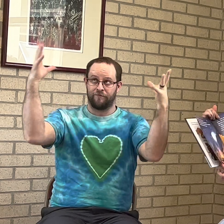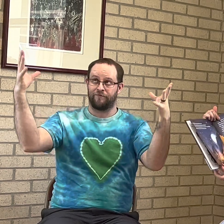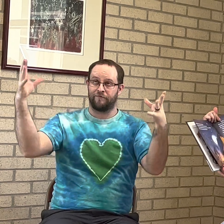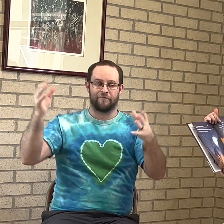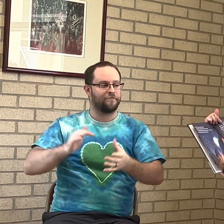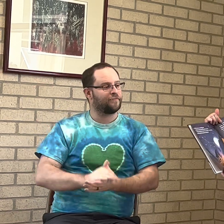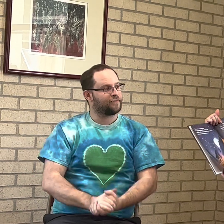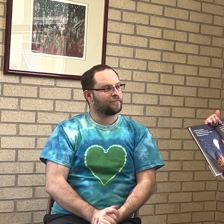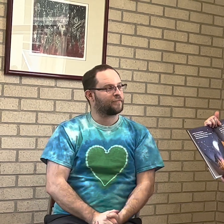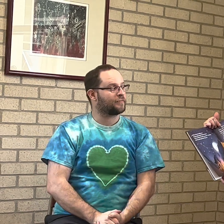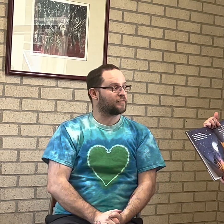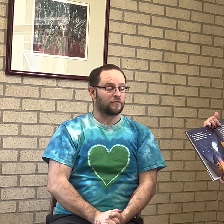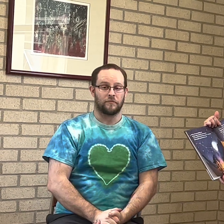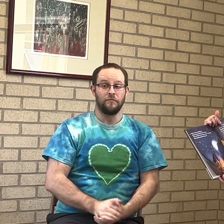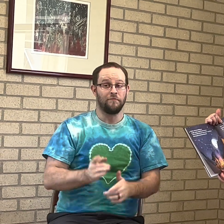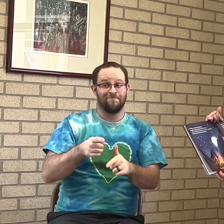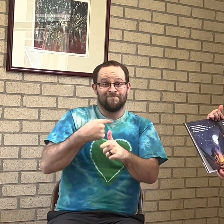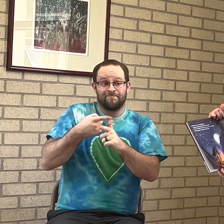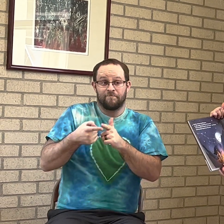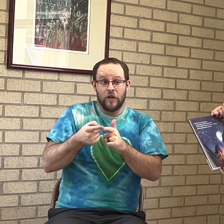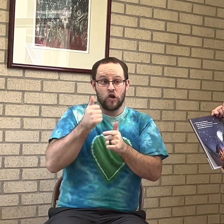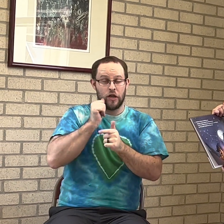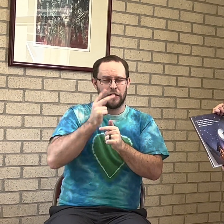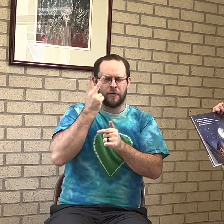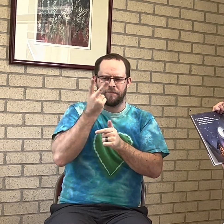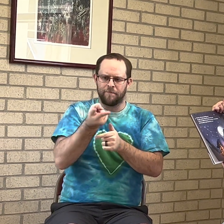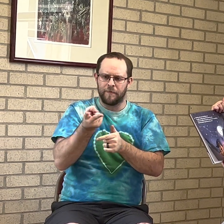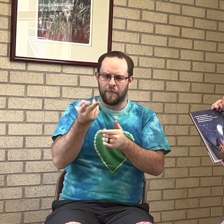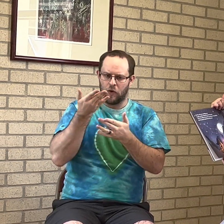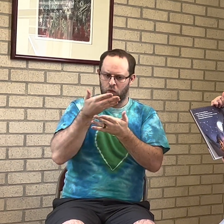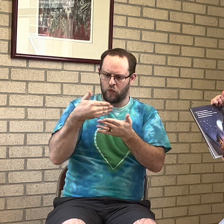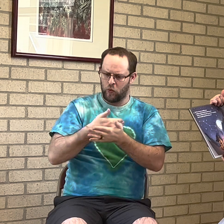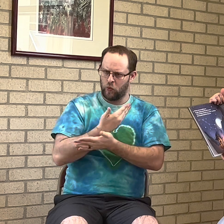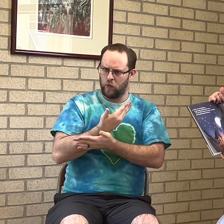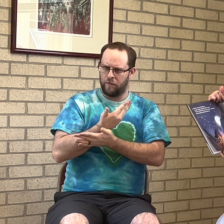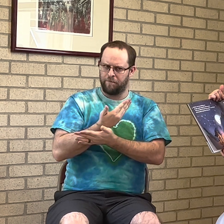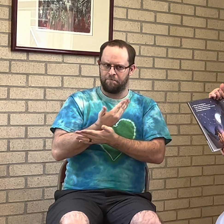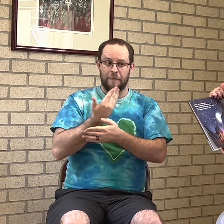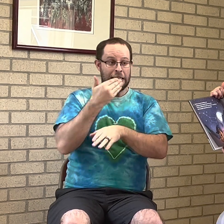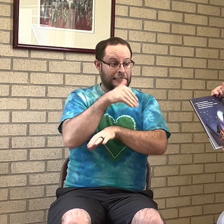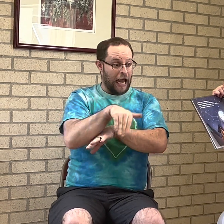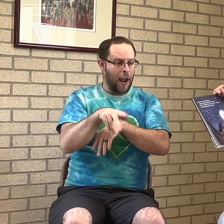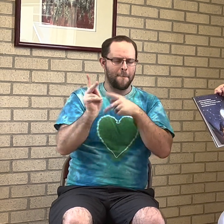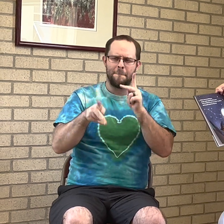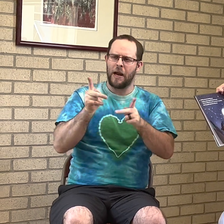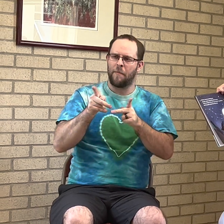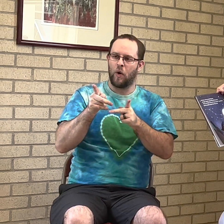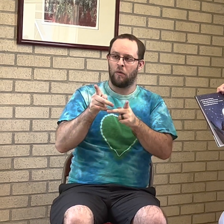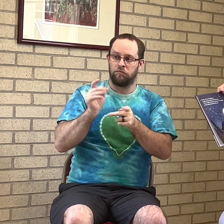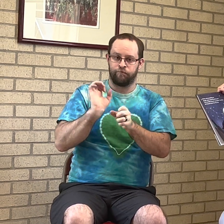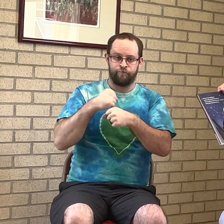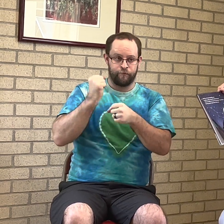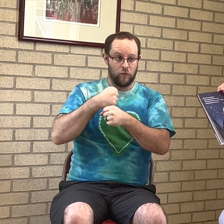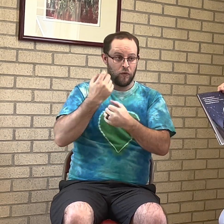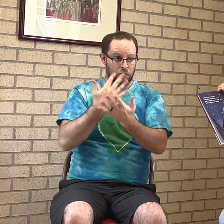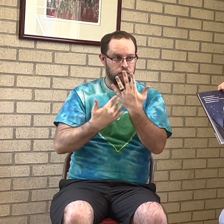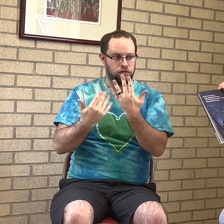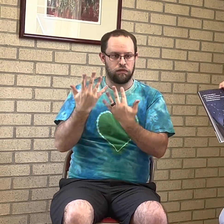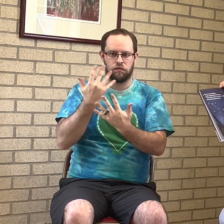Mr. Dixon: But then she saw something new! At night people conjured fires like tiny stars.